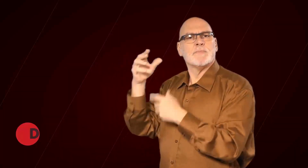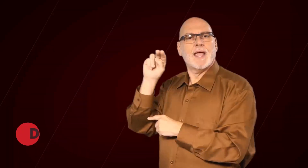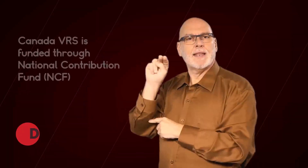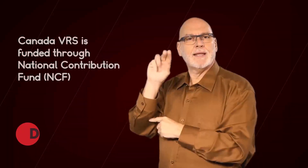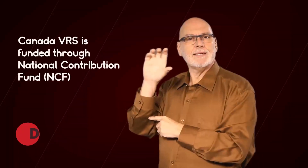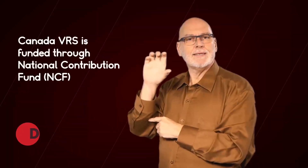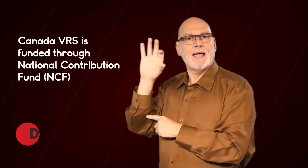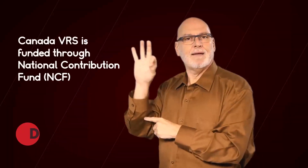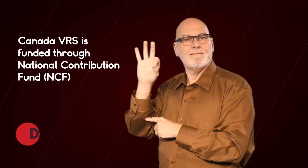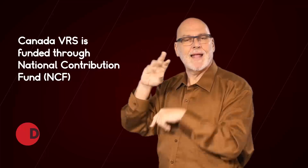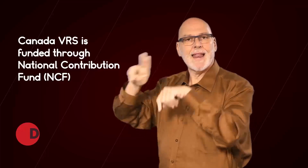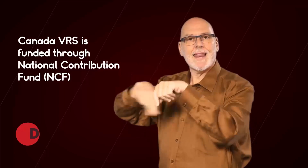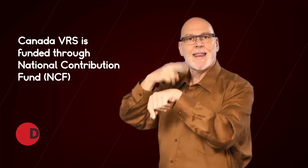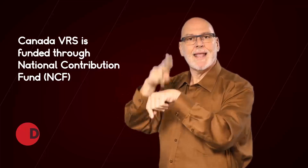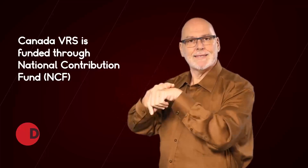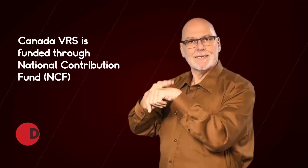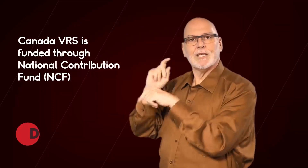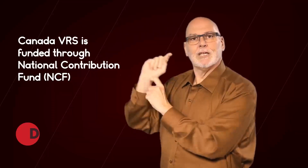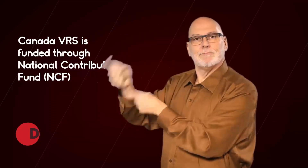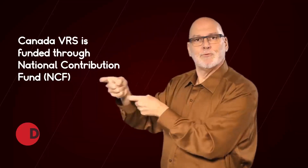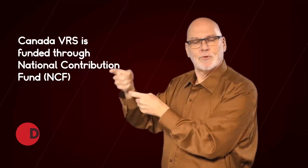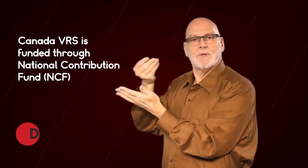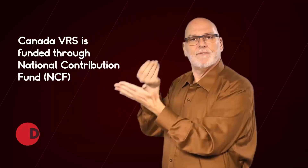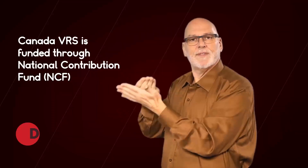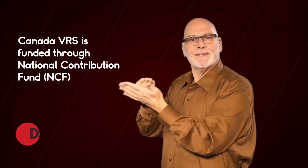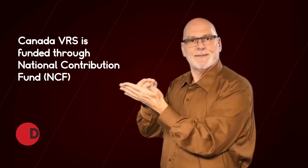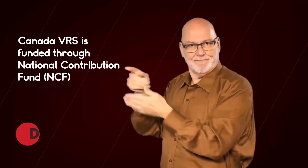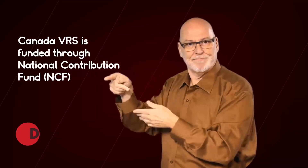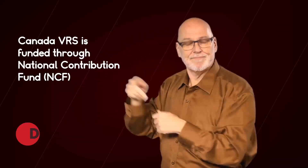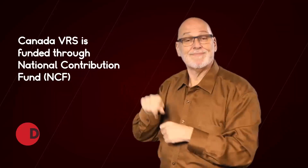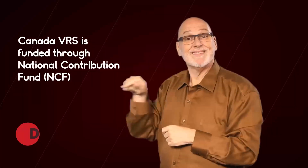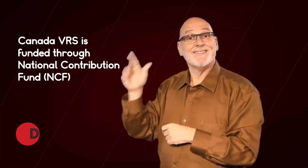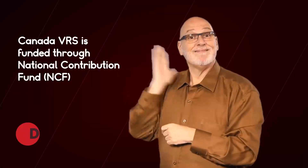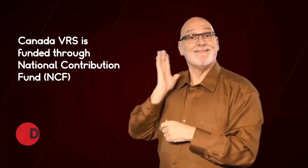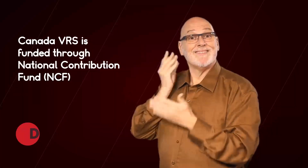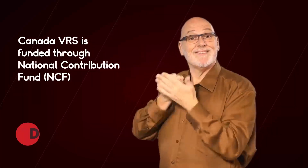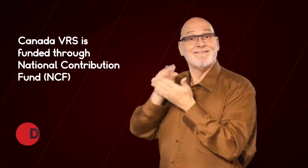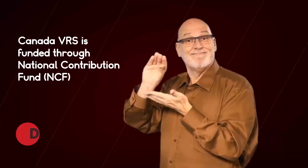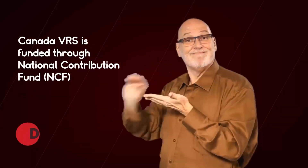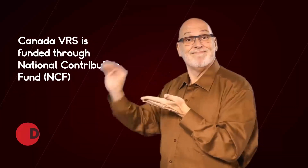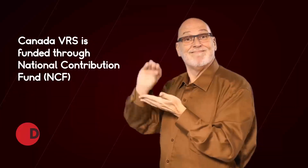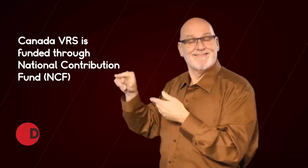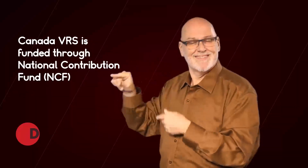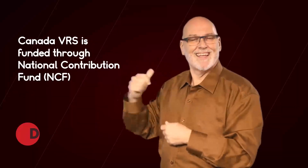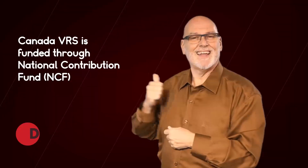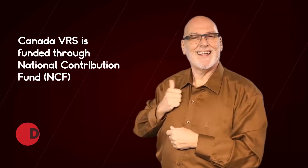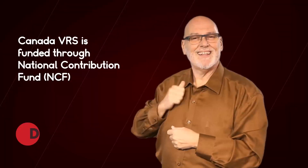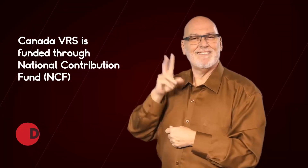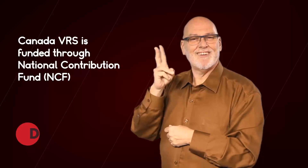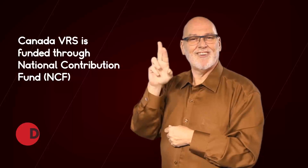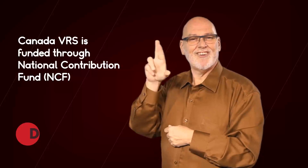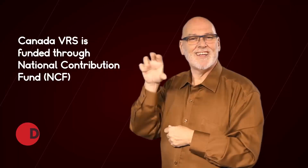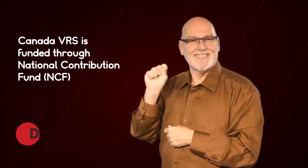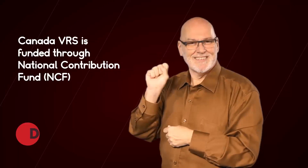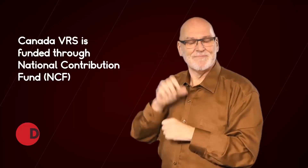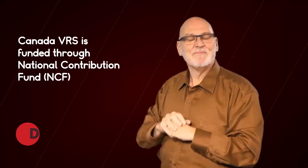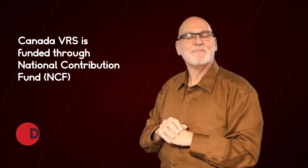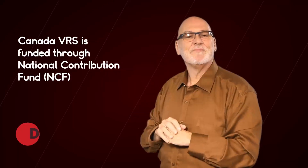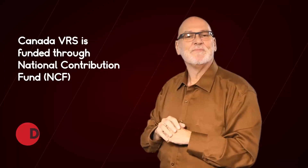the National Contribution Fund (NCF). That money is used to fund Canada VRS.